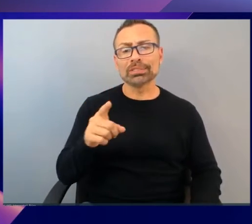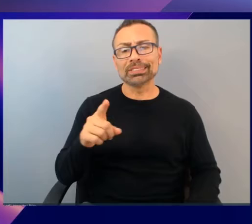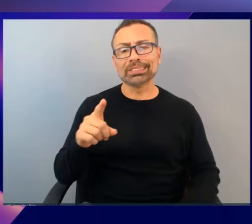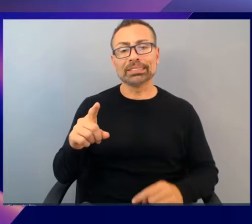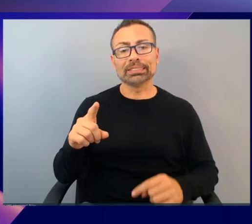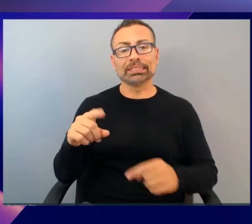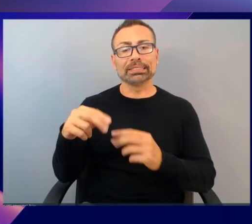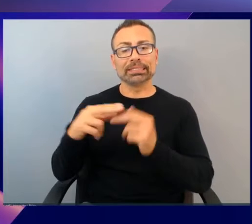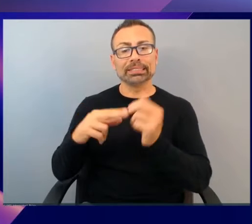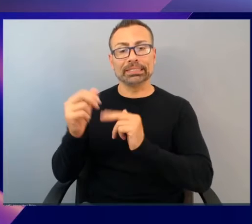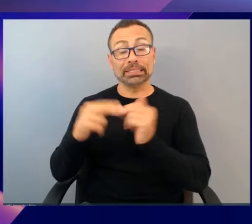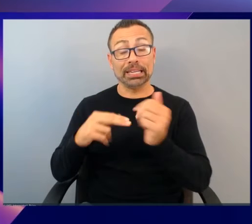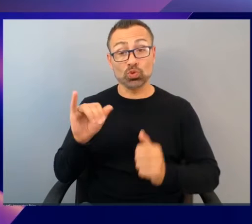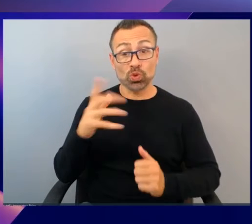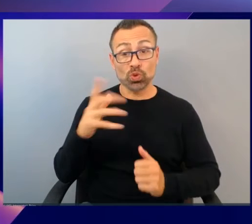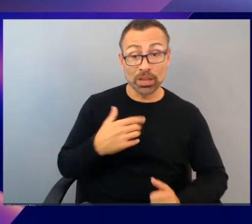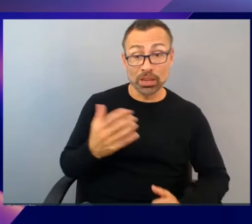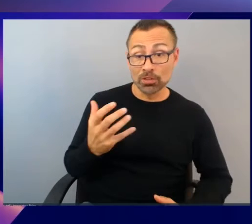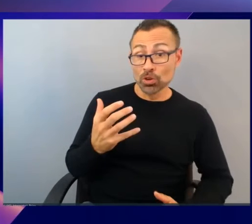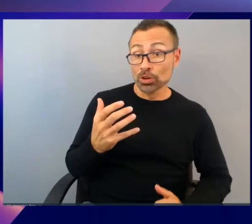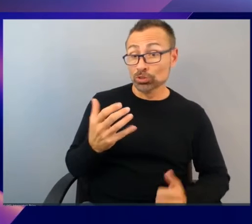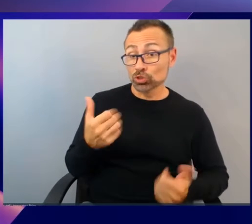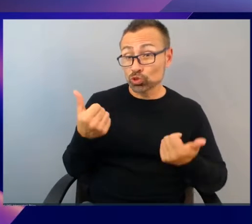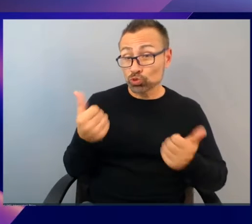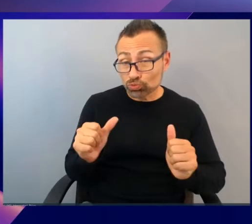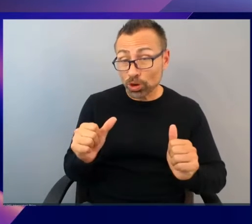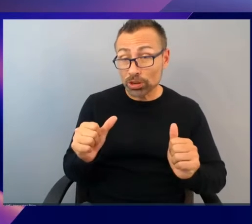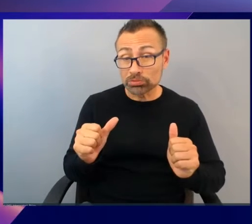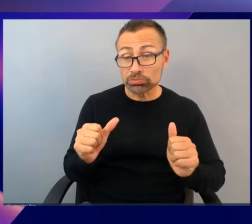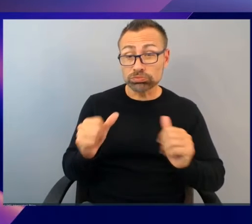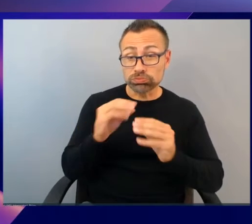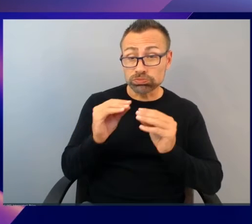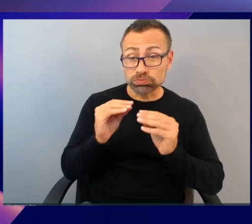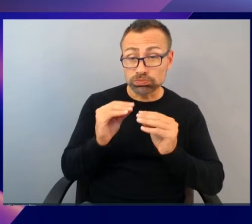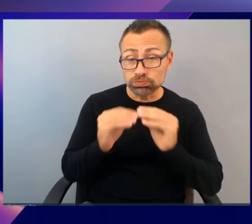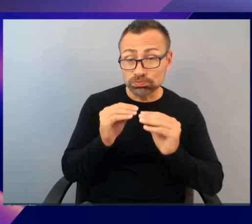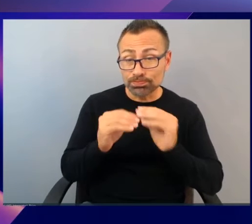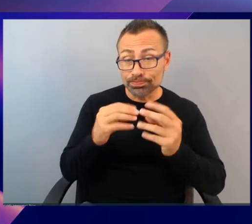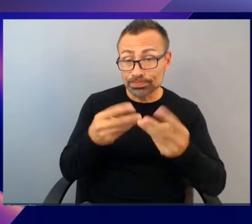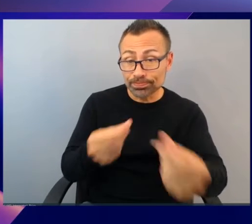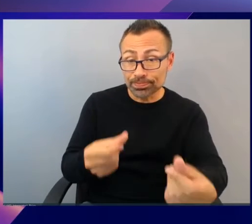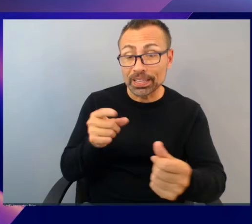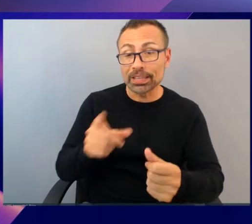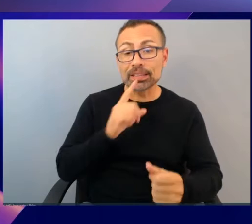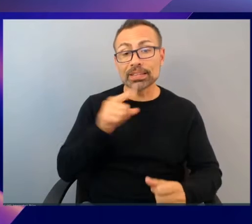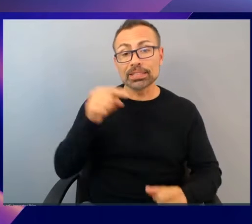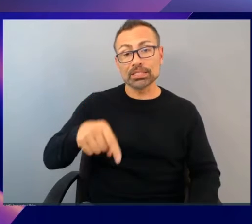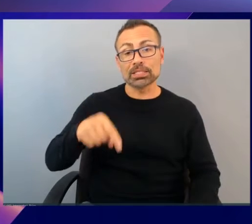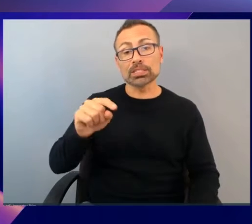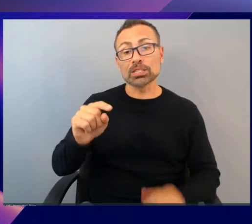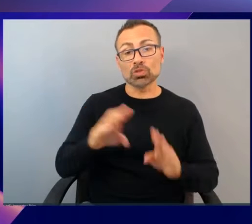this is the vulnerable parameter. And it also includes a request to the web dev security credentials.